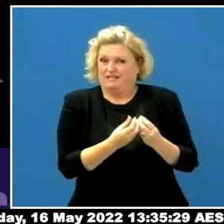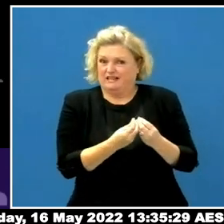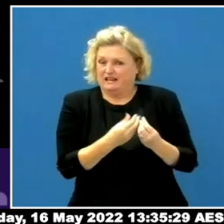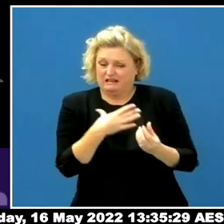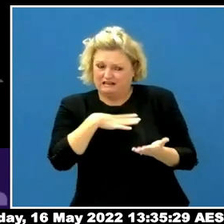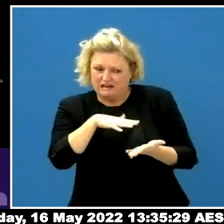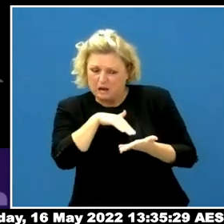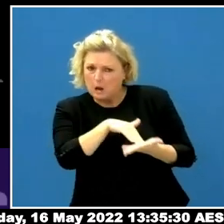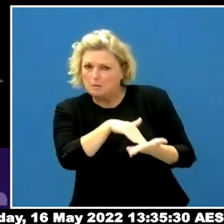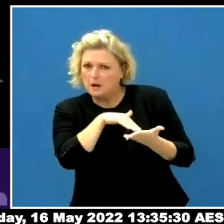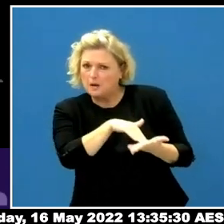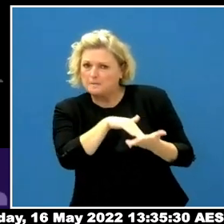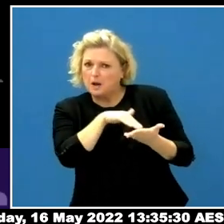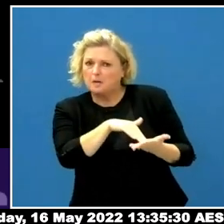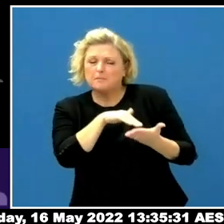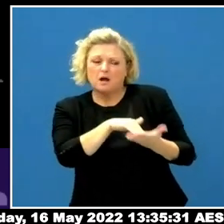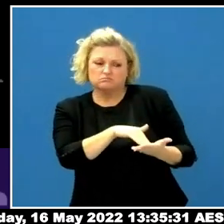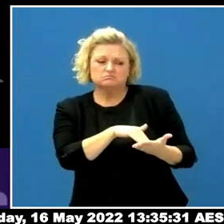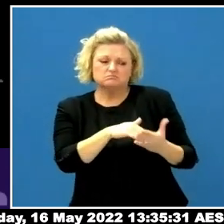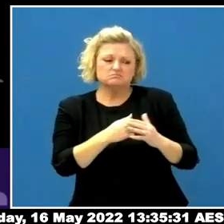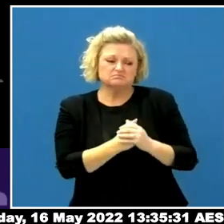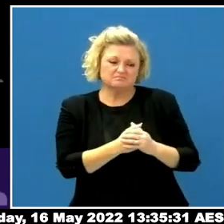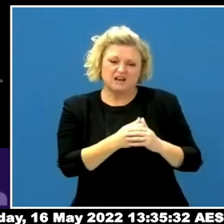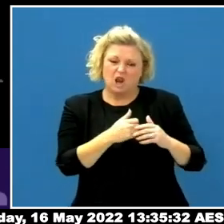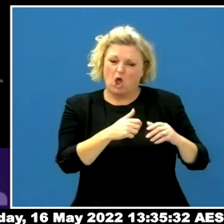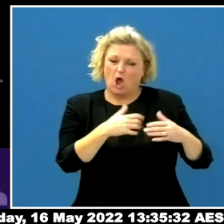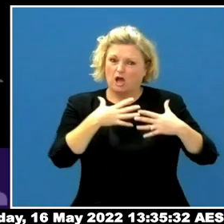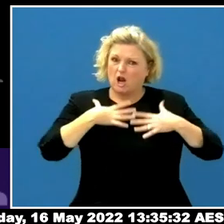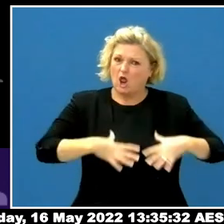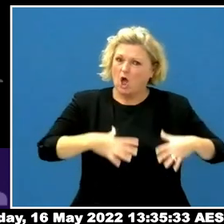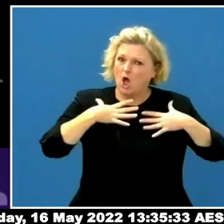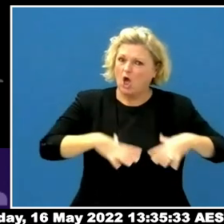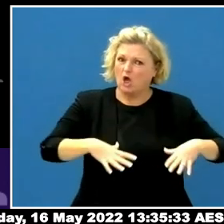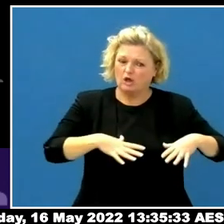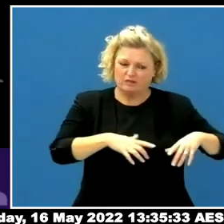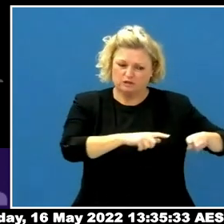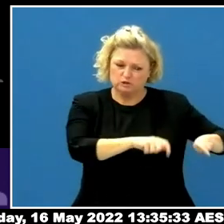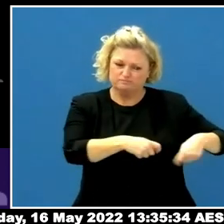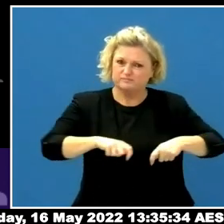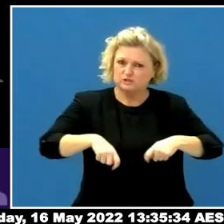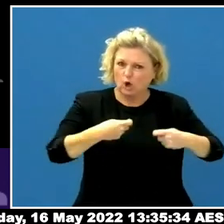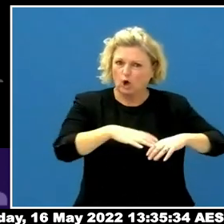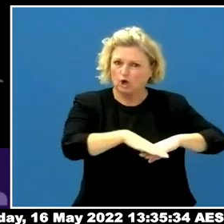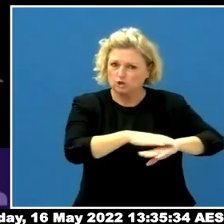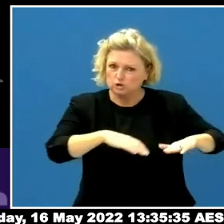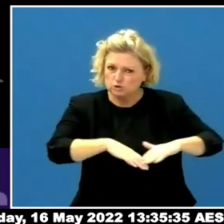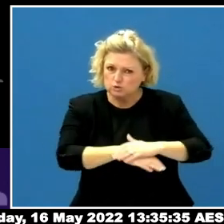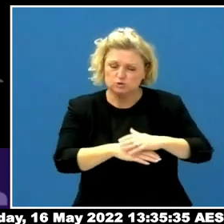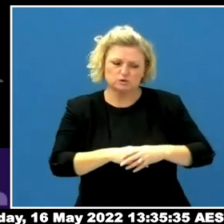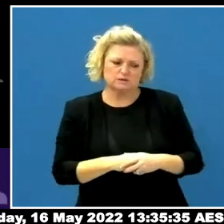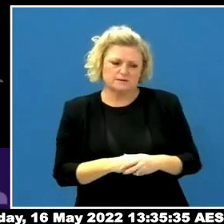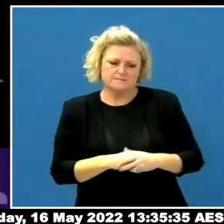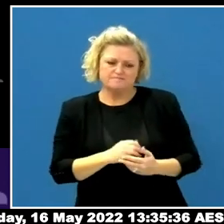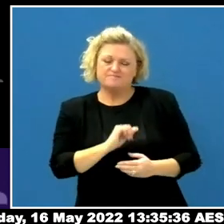socks, communication. He does use an AAC device on his iPad.